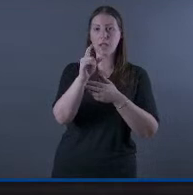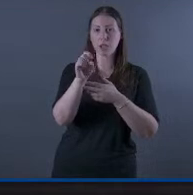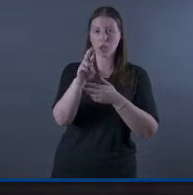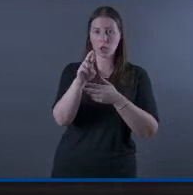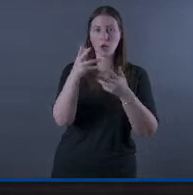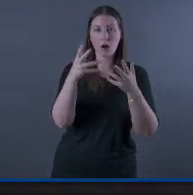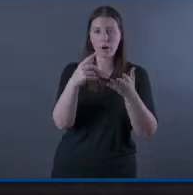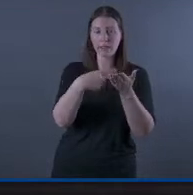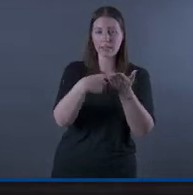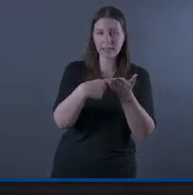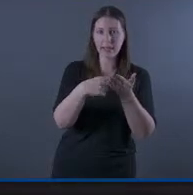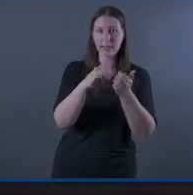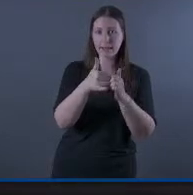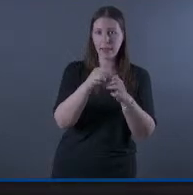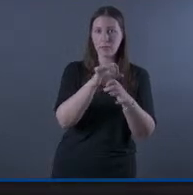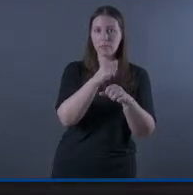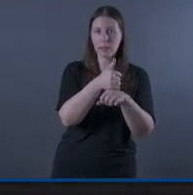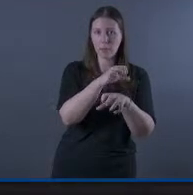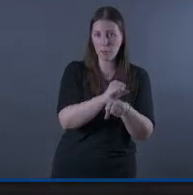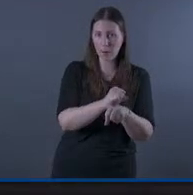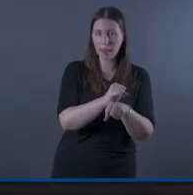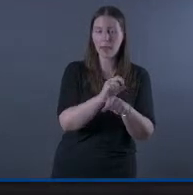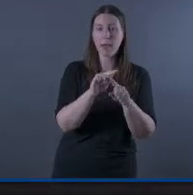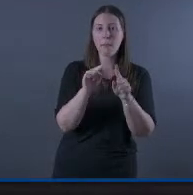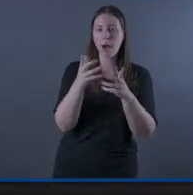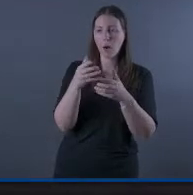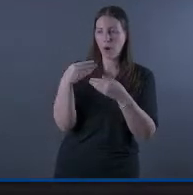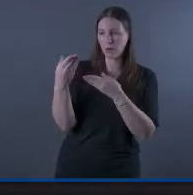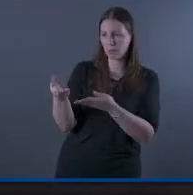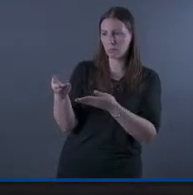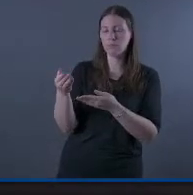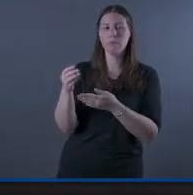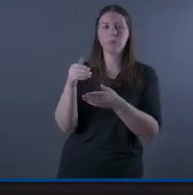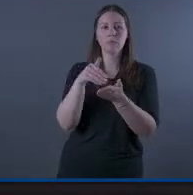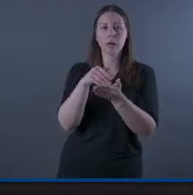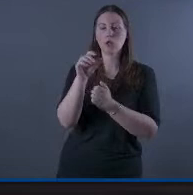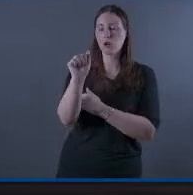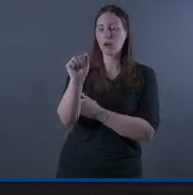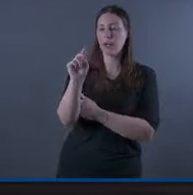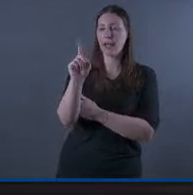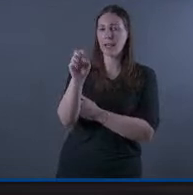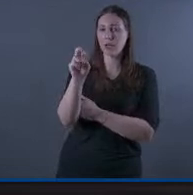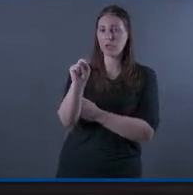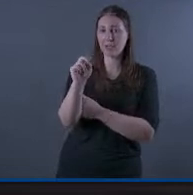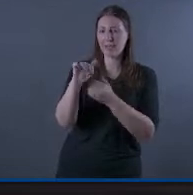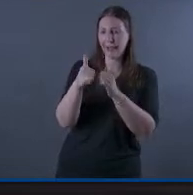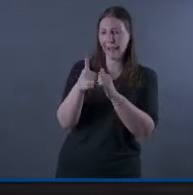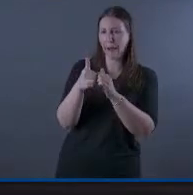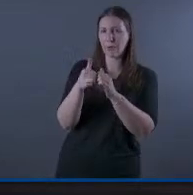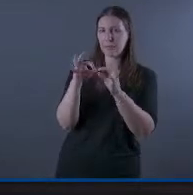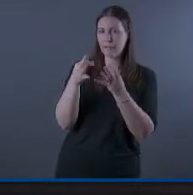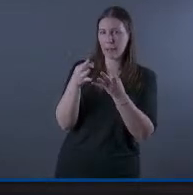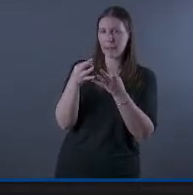about the scheduling process for Family Care Network. Perfect, I should have probably done that during the slides